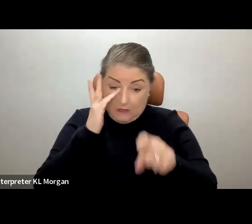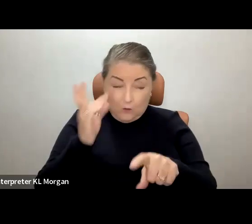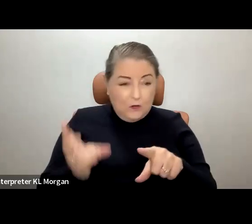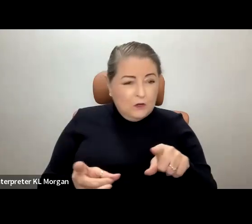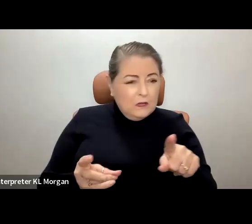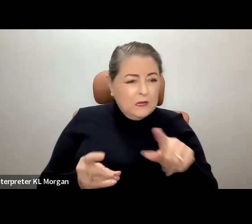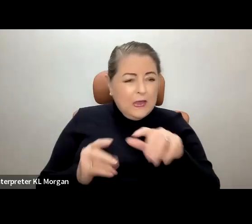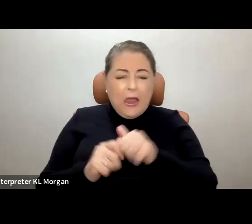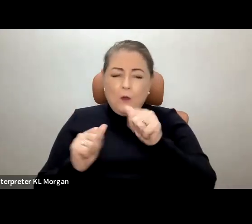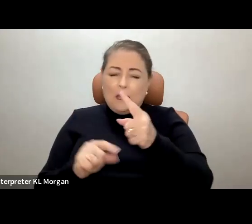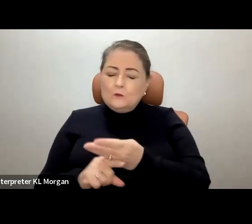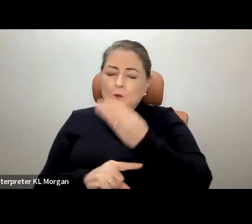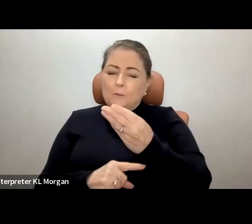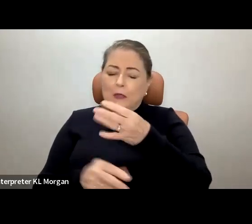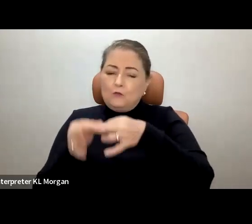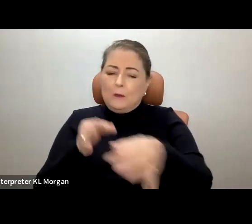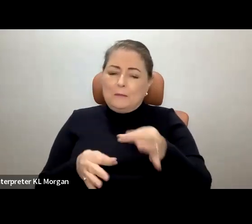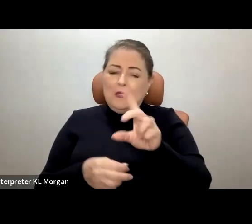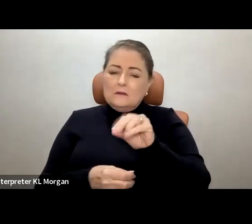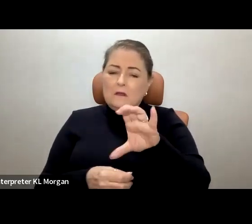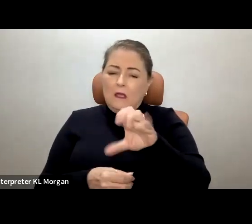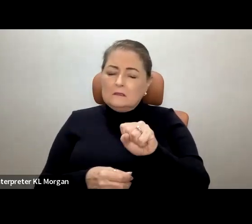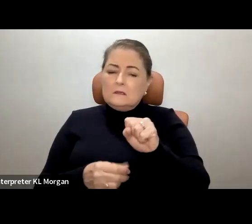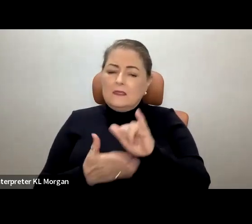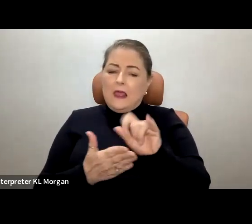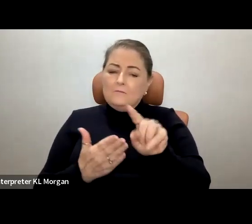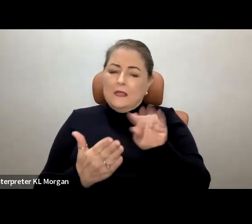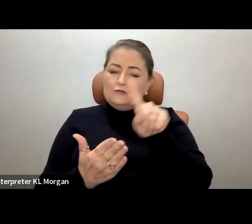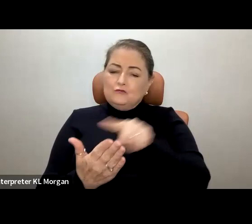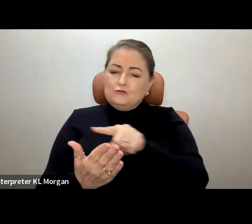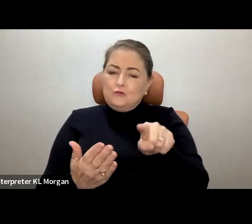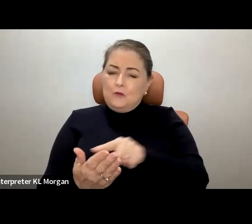you submit replacement documents that have been corrected?